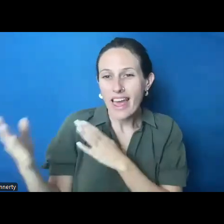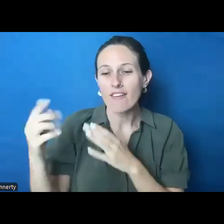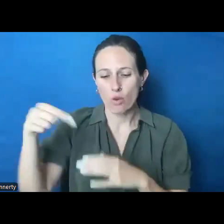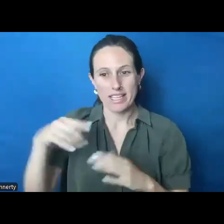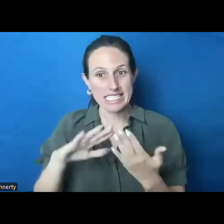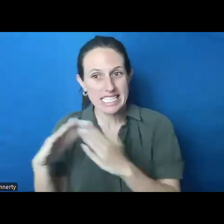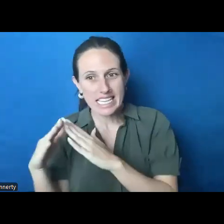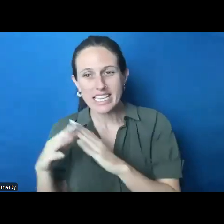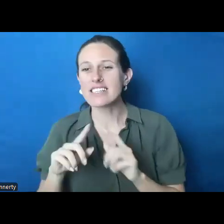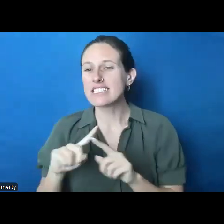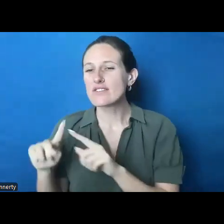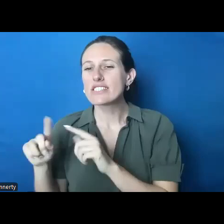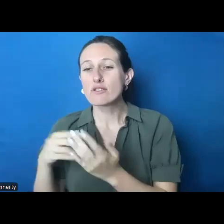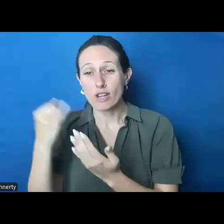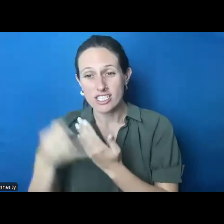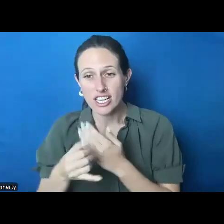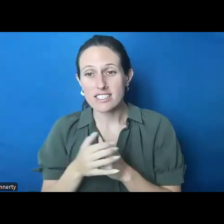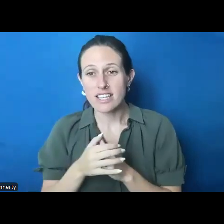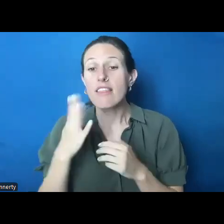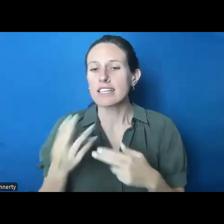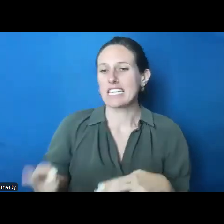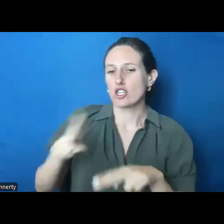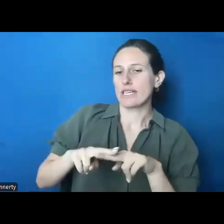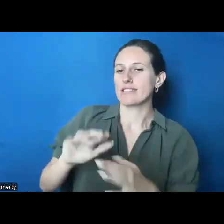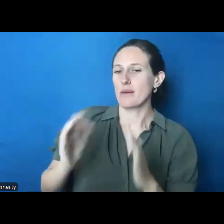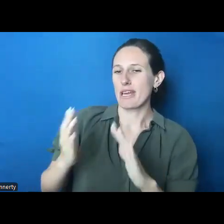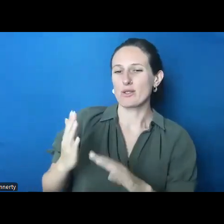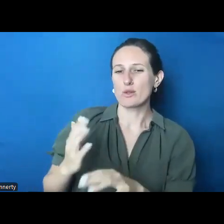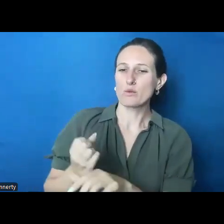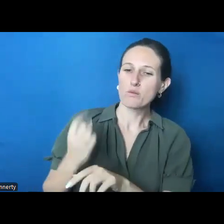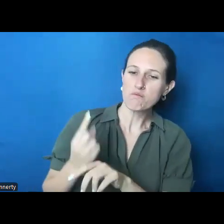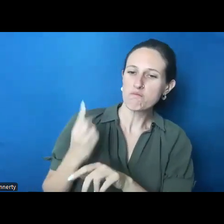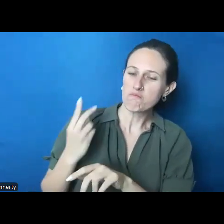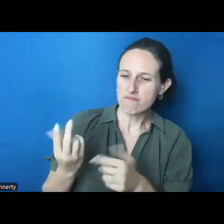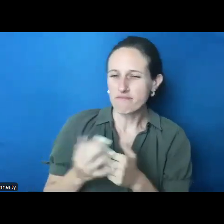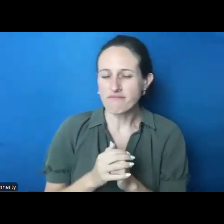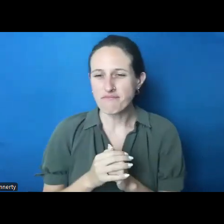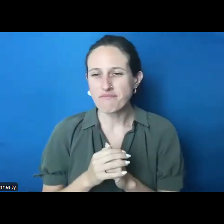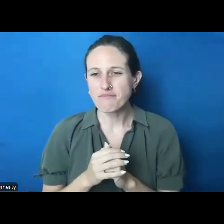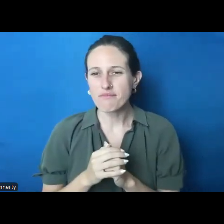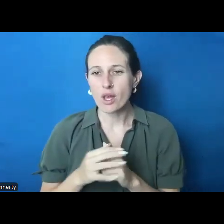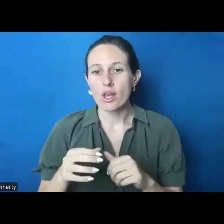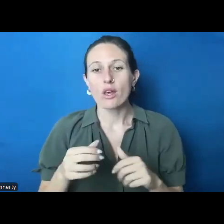accessibility planning and projects, which has increased from previous years. We're continuing our close involvement